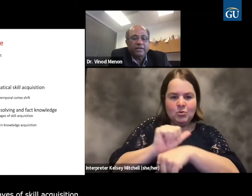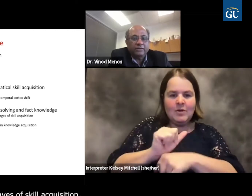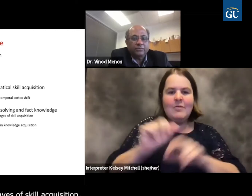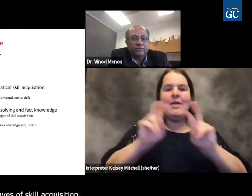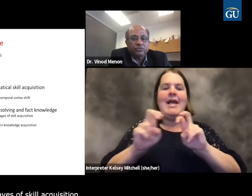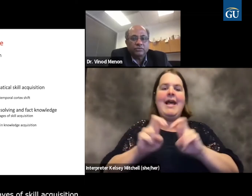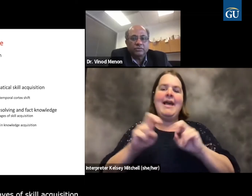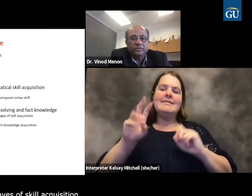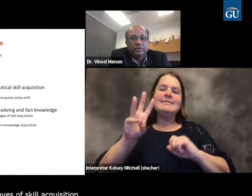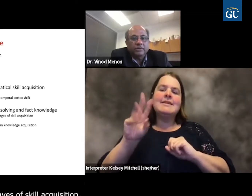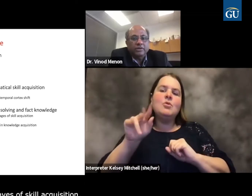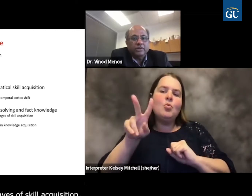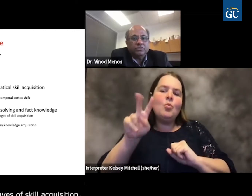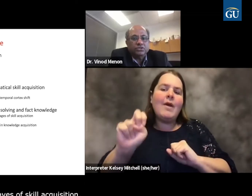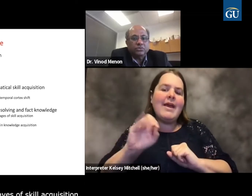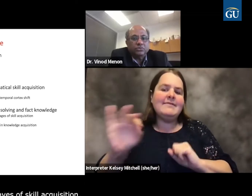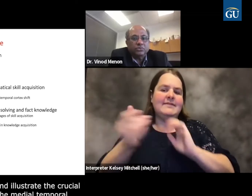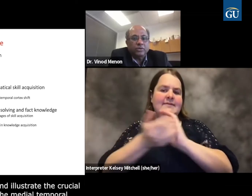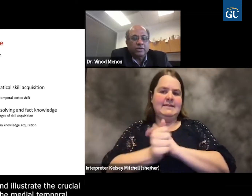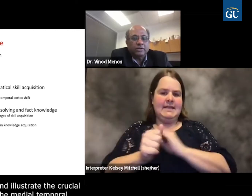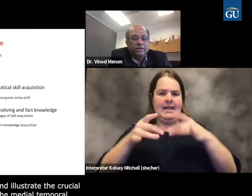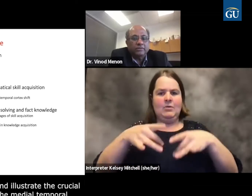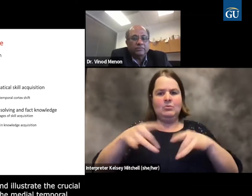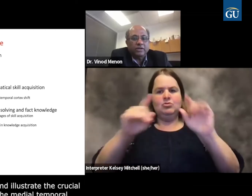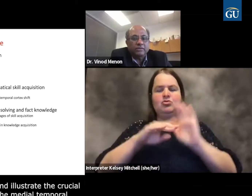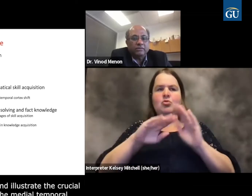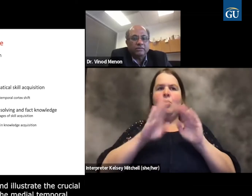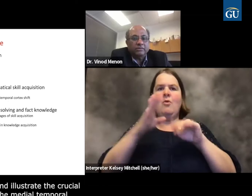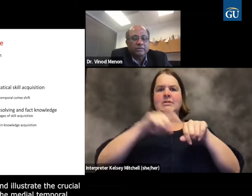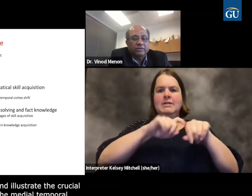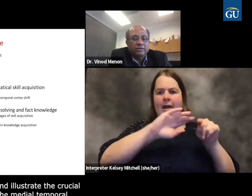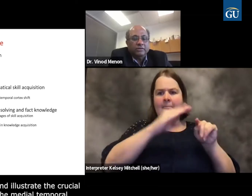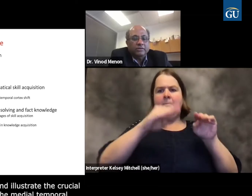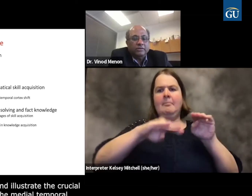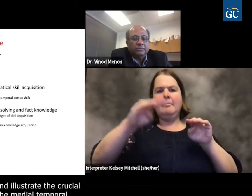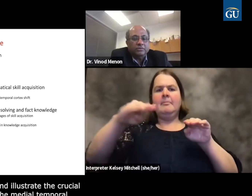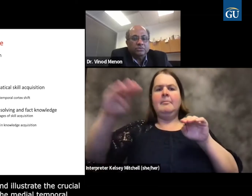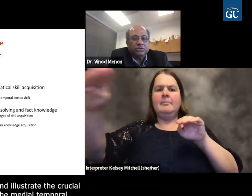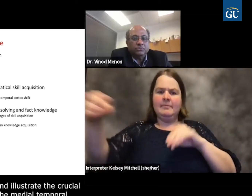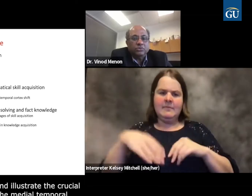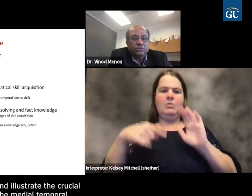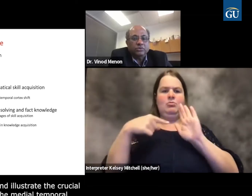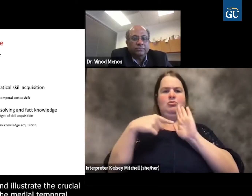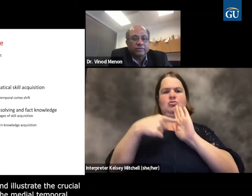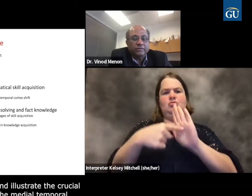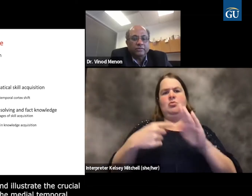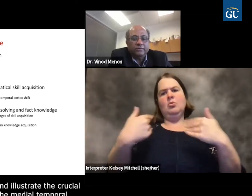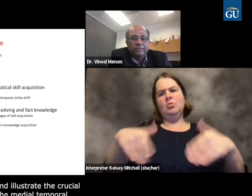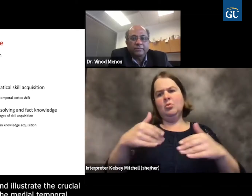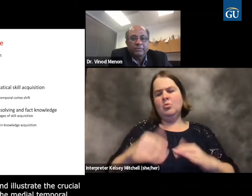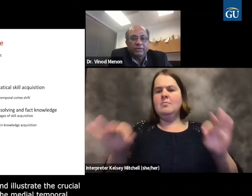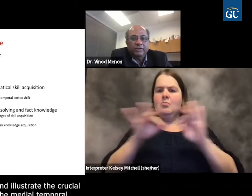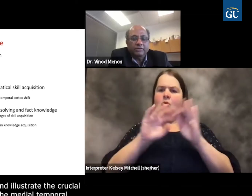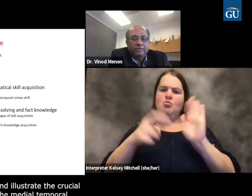waves of skill acquisition and show and illustrate the